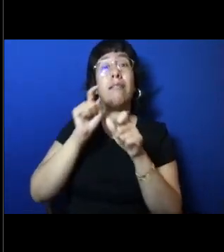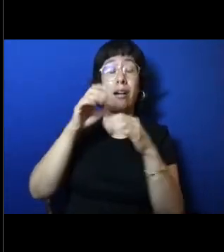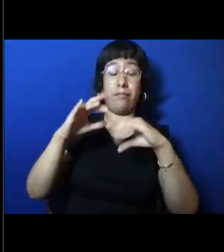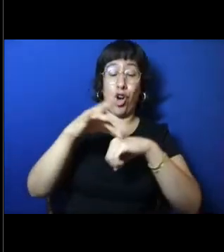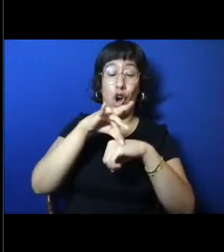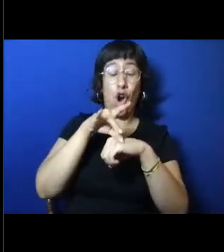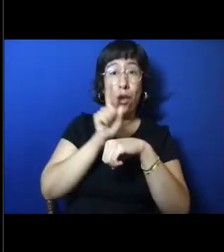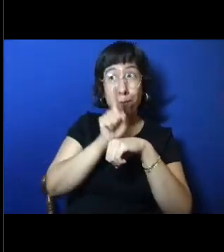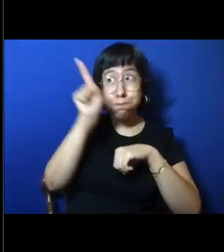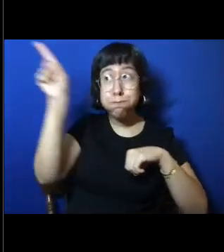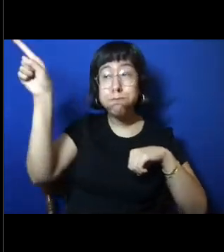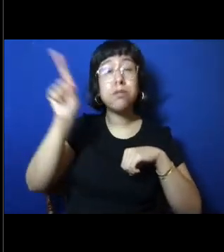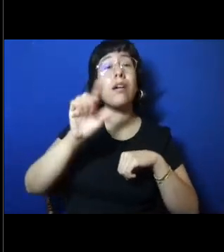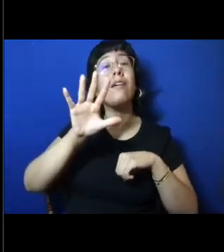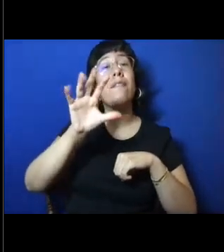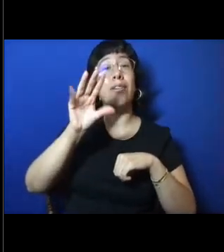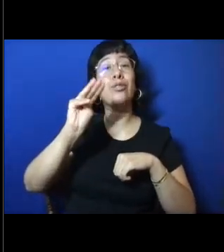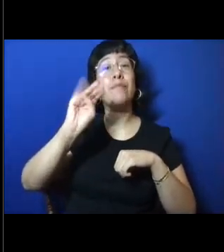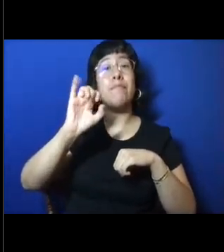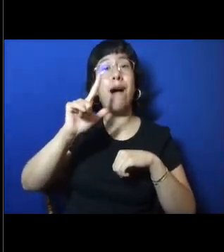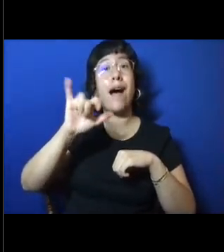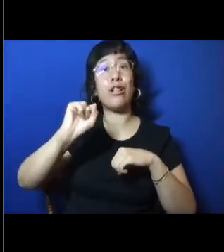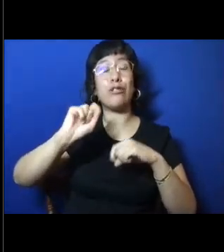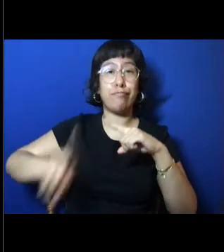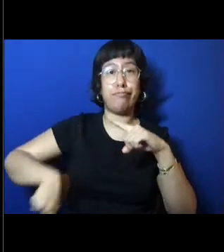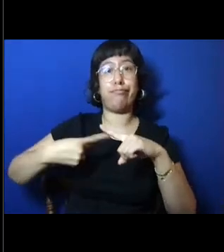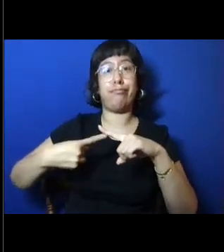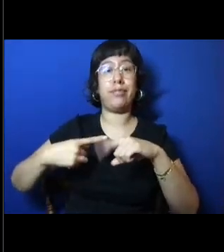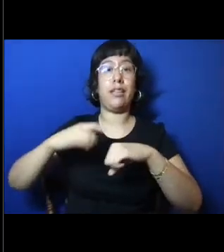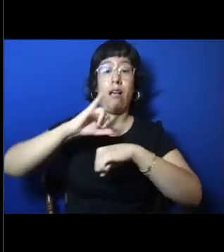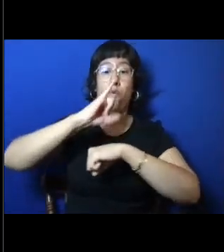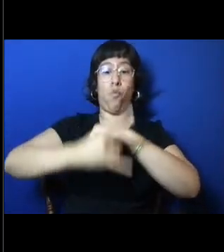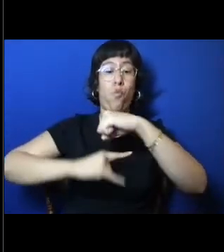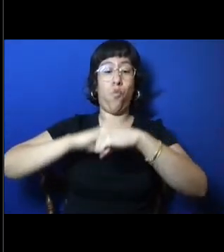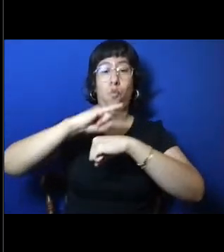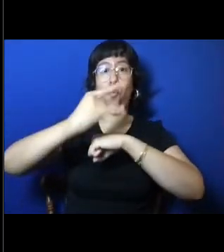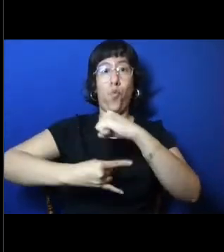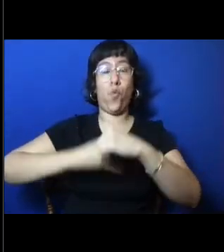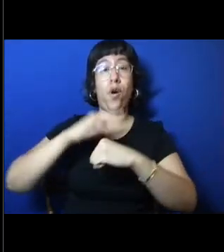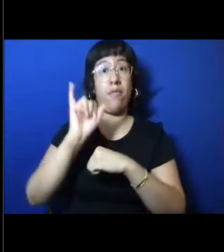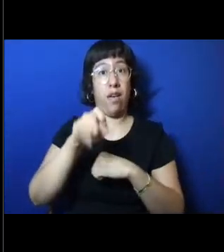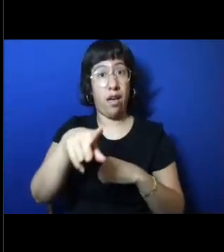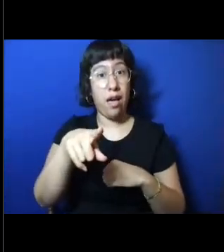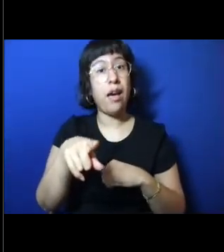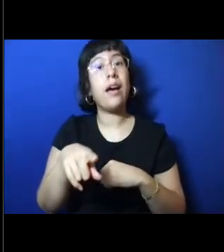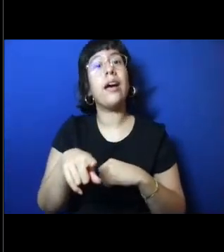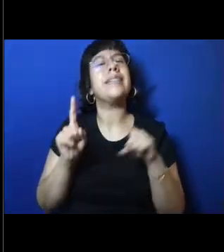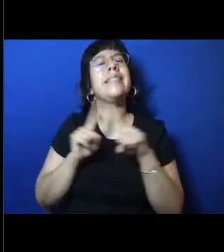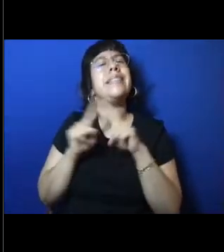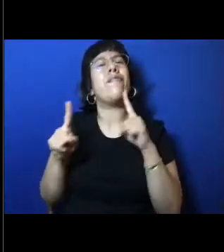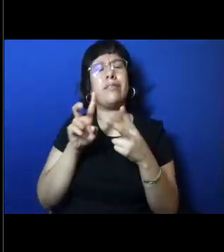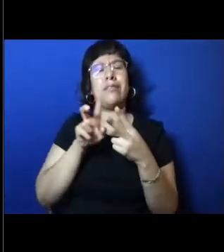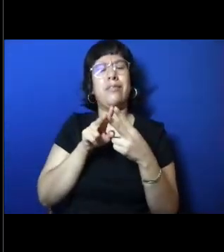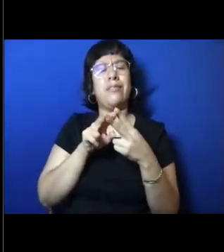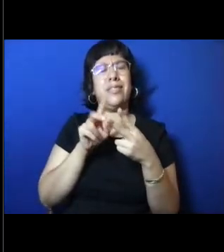around the earth 14 times a day. But the unique thing that they have that the geostationary one doesn't is that it looks at the whole earth.